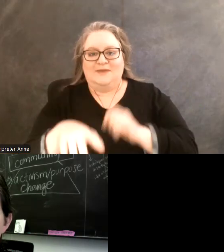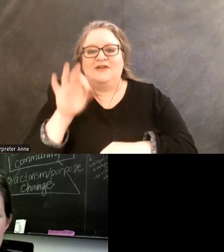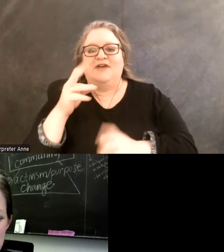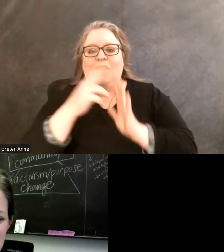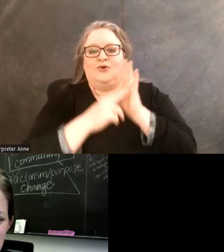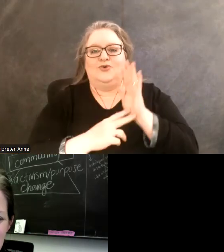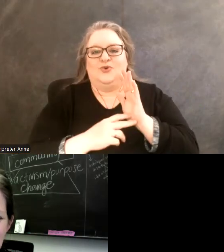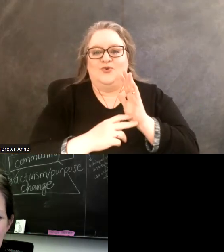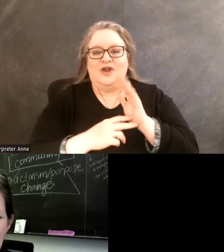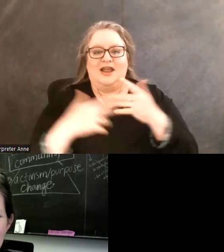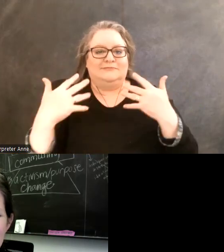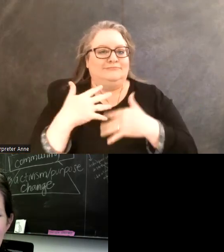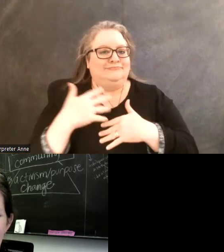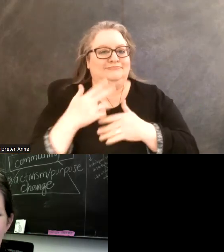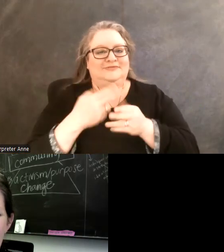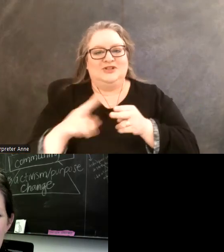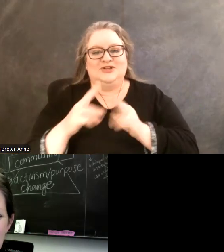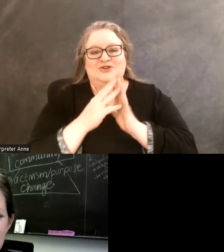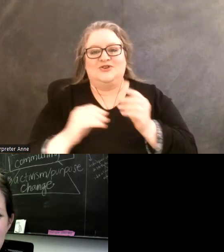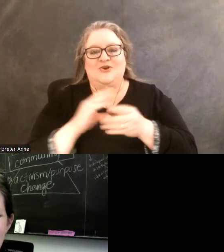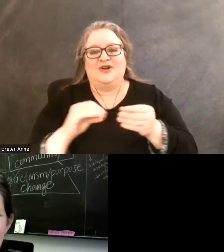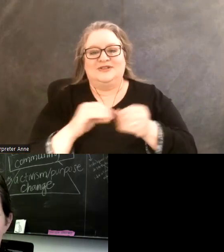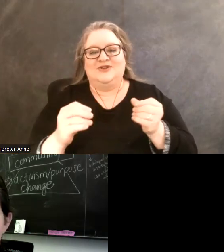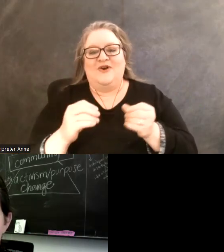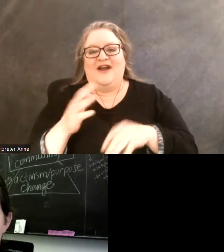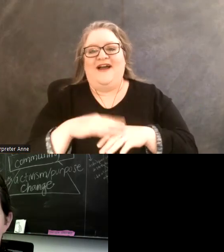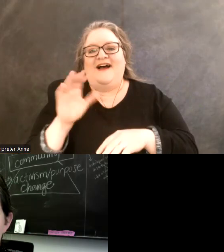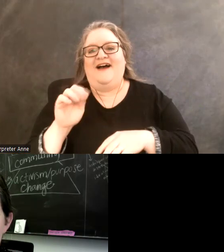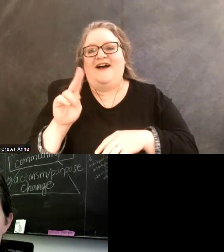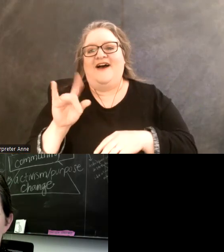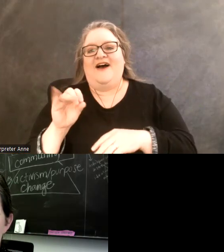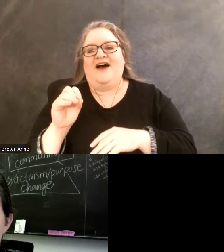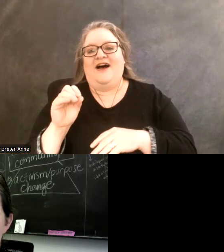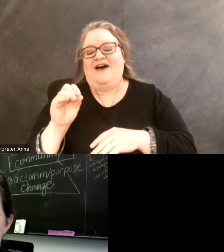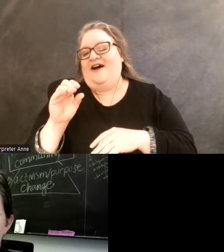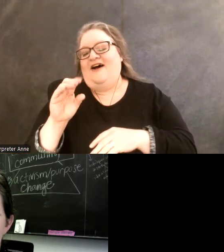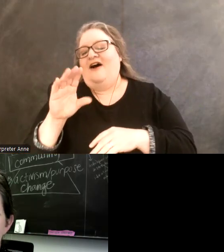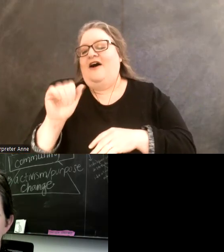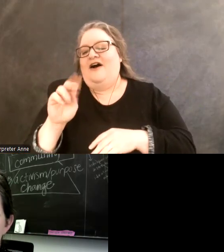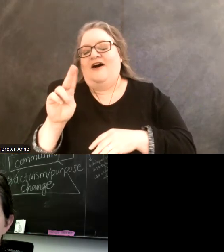creepy short stories on Audible and on the Random Acts Scary